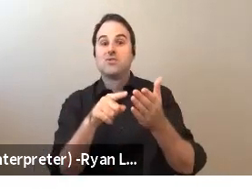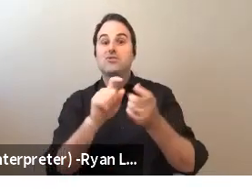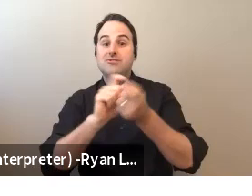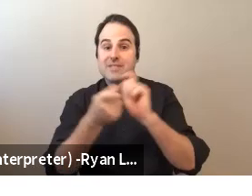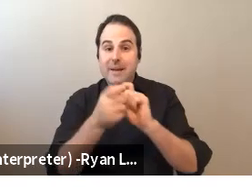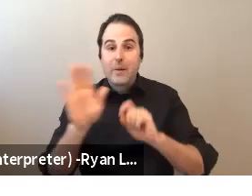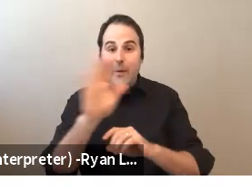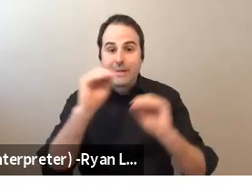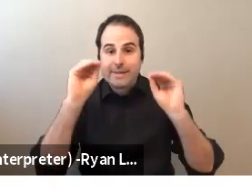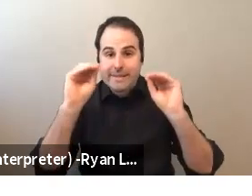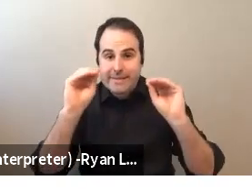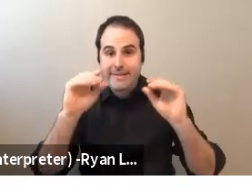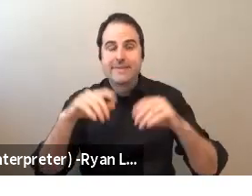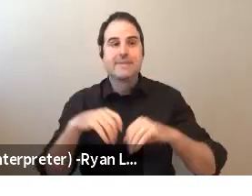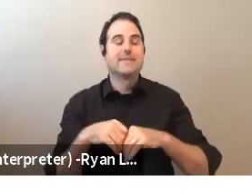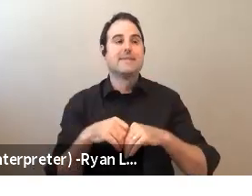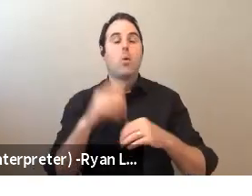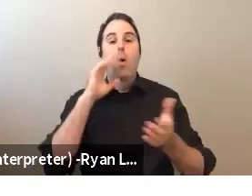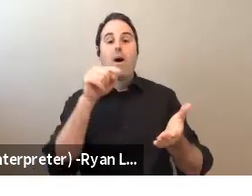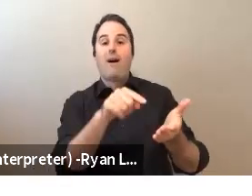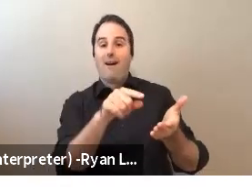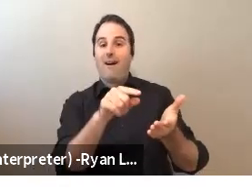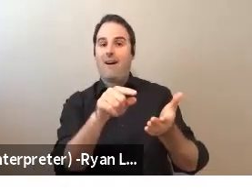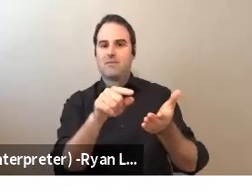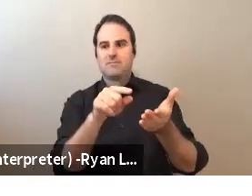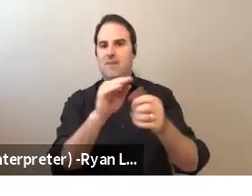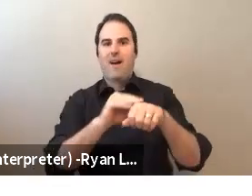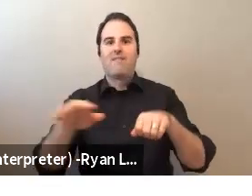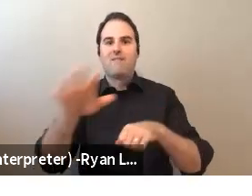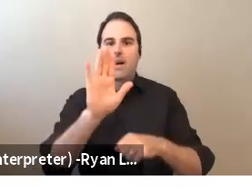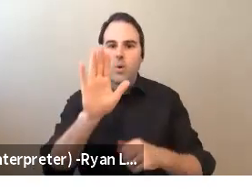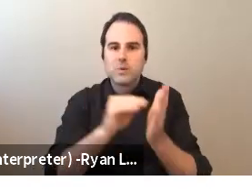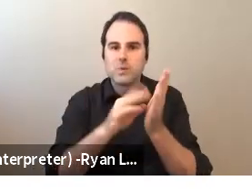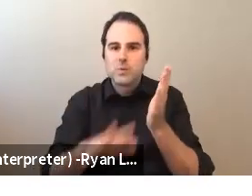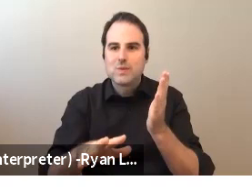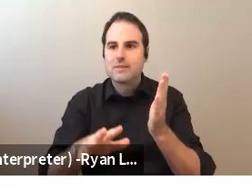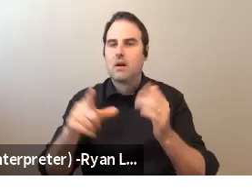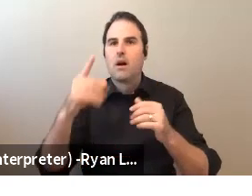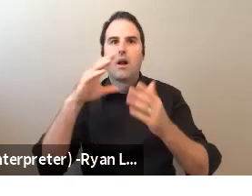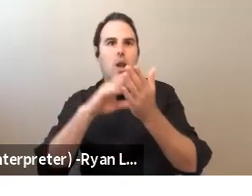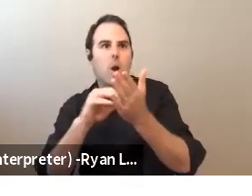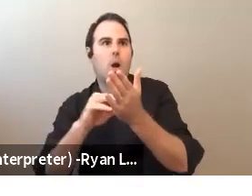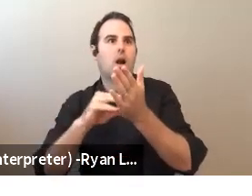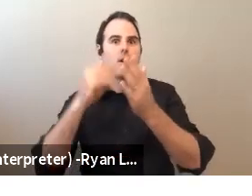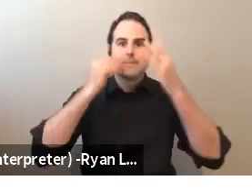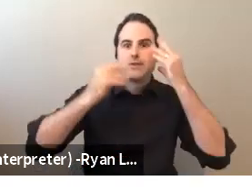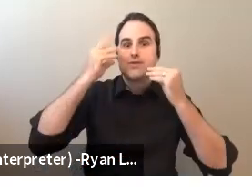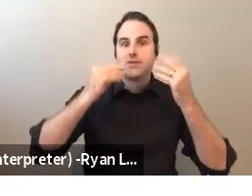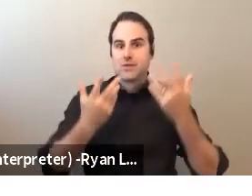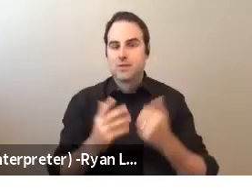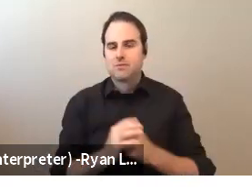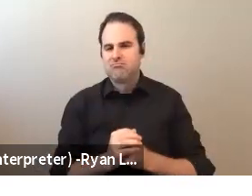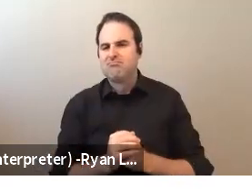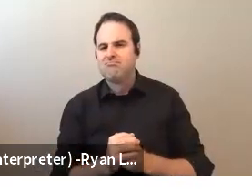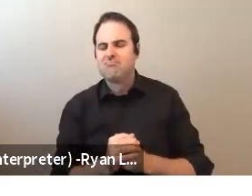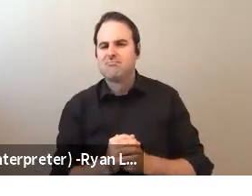Sally Potter: Your students experiences. So I know for me, and especially once I learned how expensive my textbook was. But even before that.